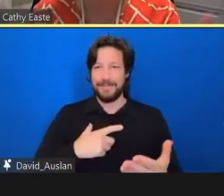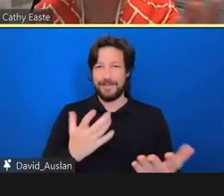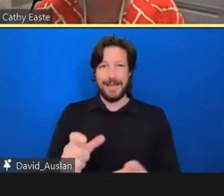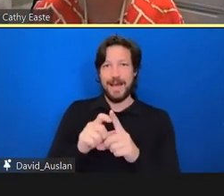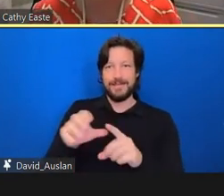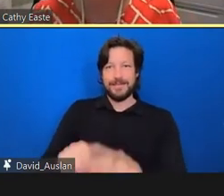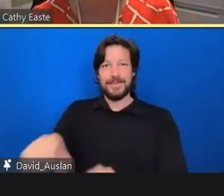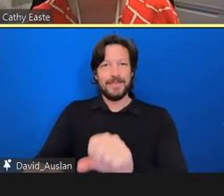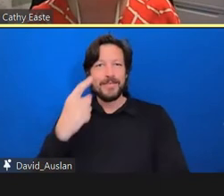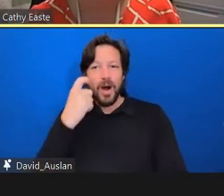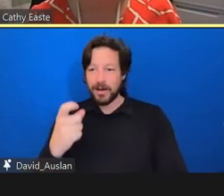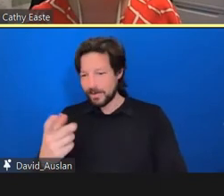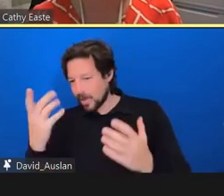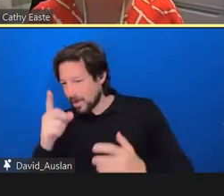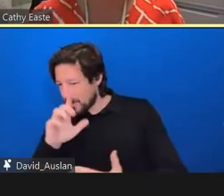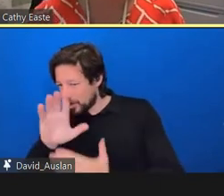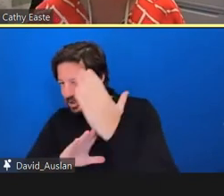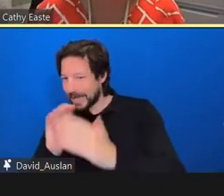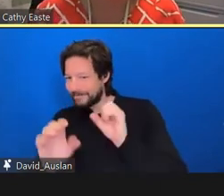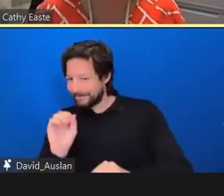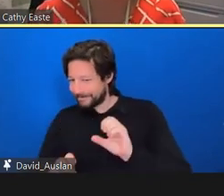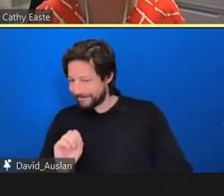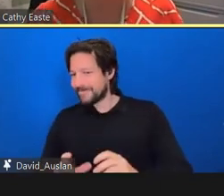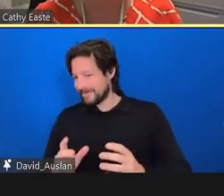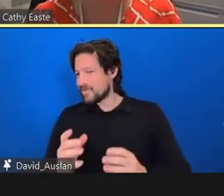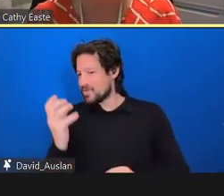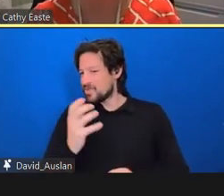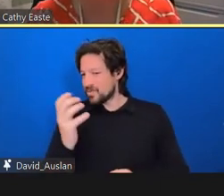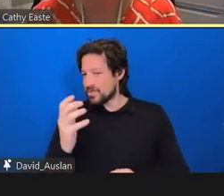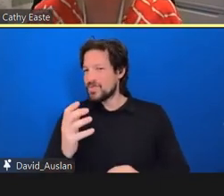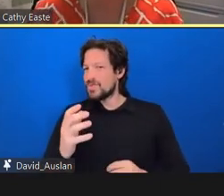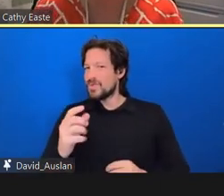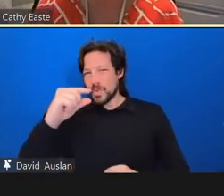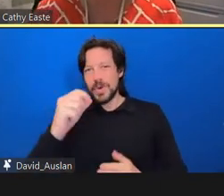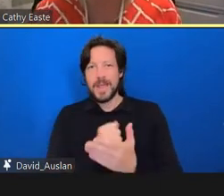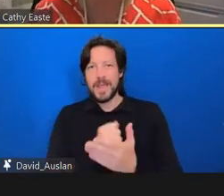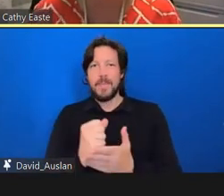of people have put in the chat different areas in Australia, and even in the main cities, there's a